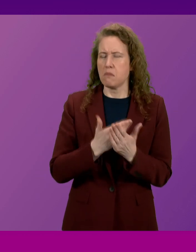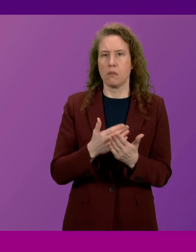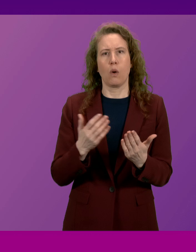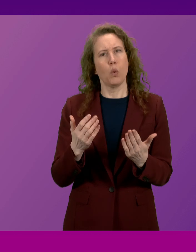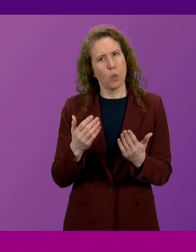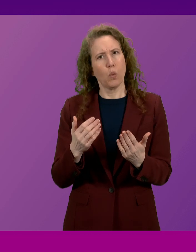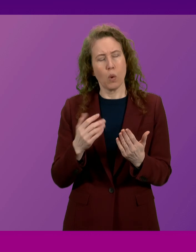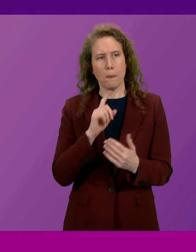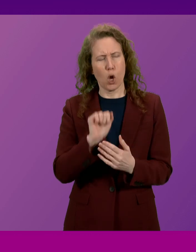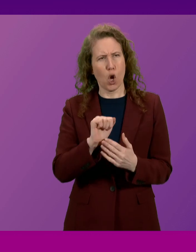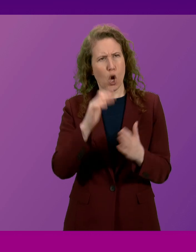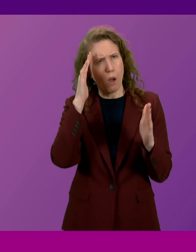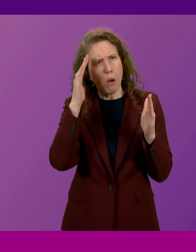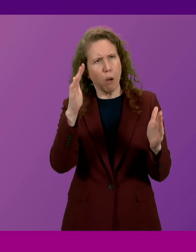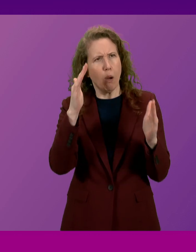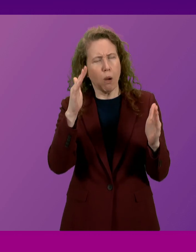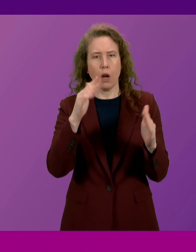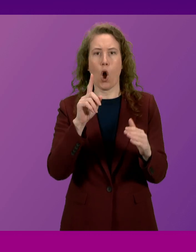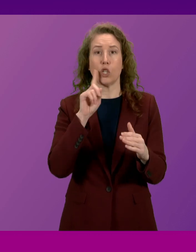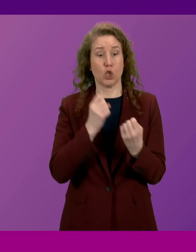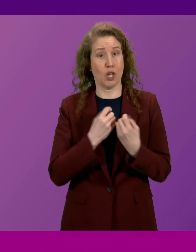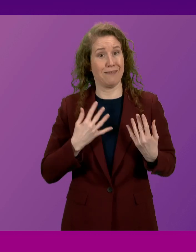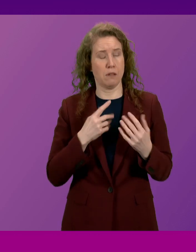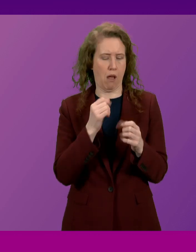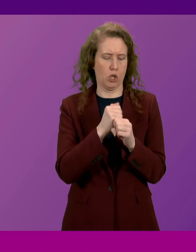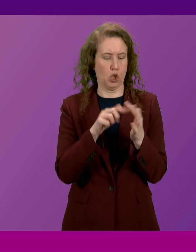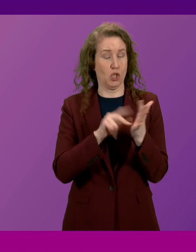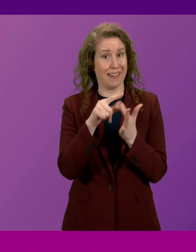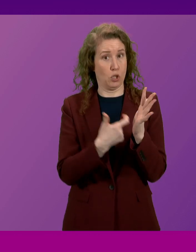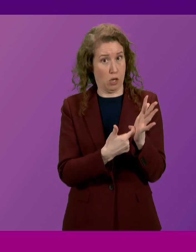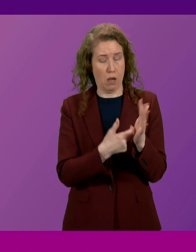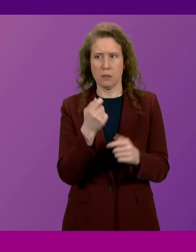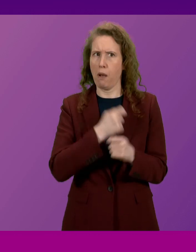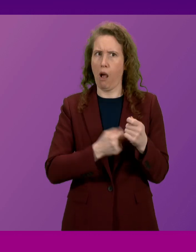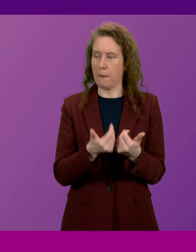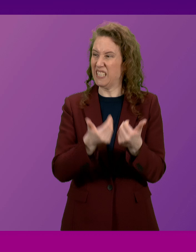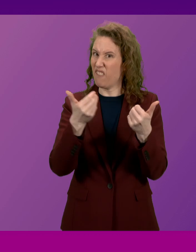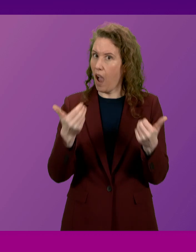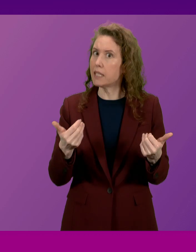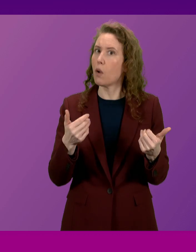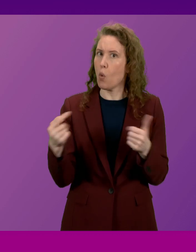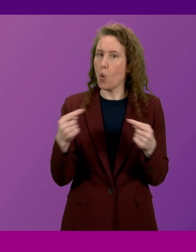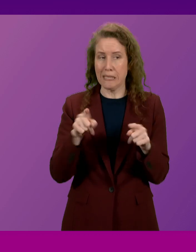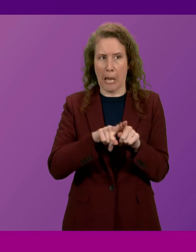but her fixation on gender has become just as divisive as her nationalism.